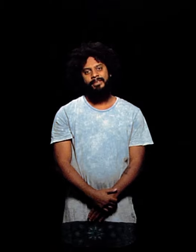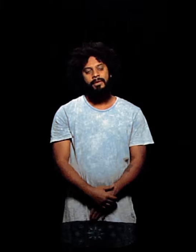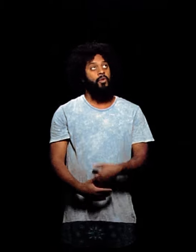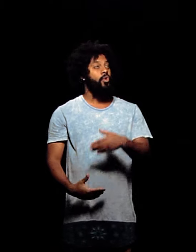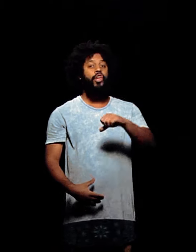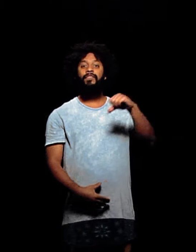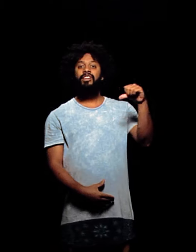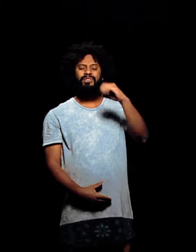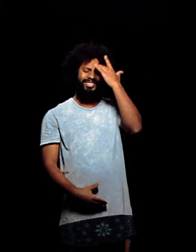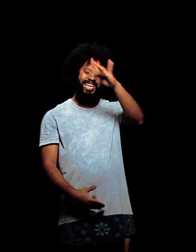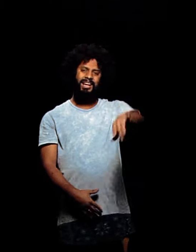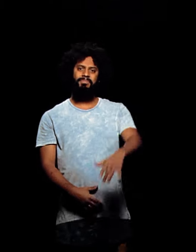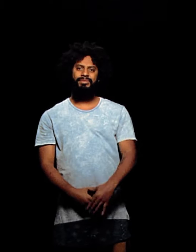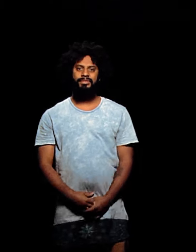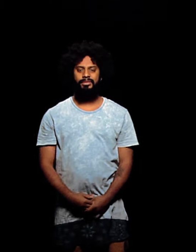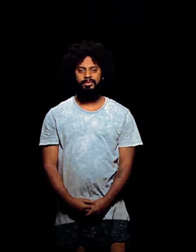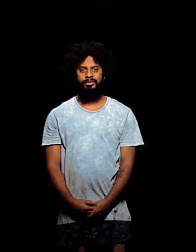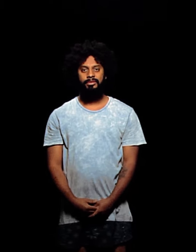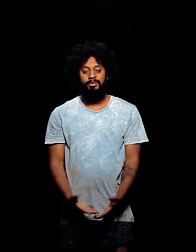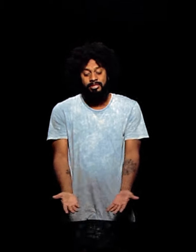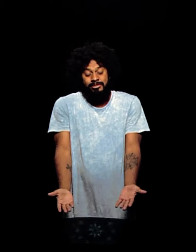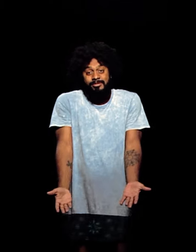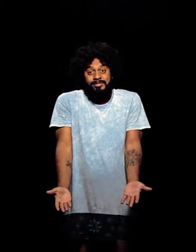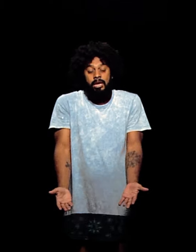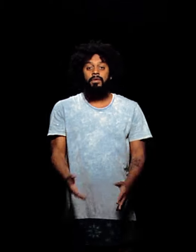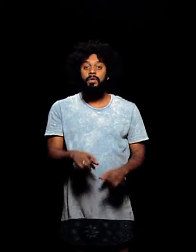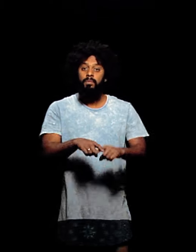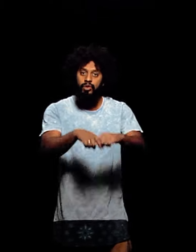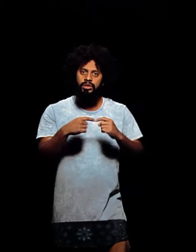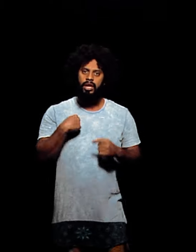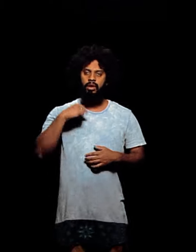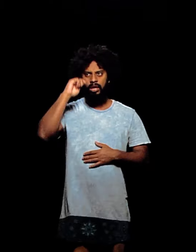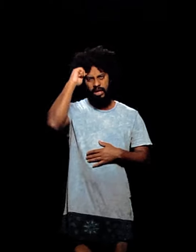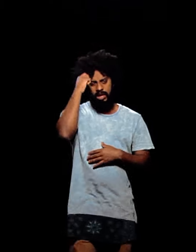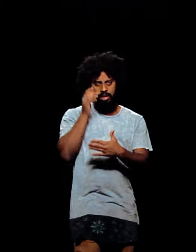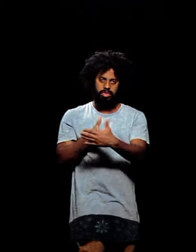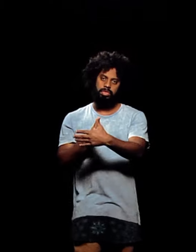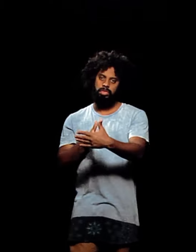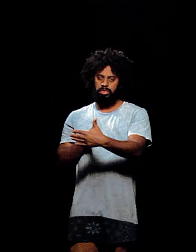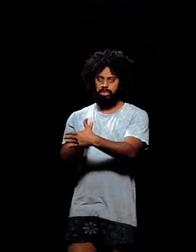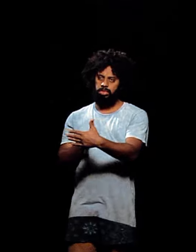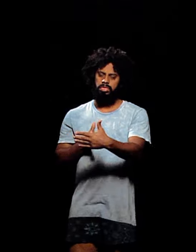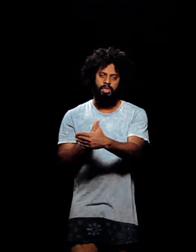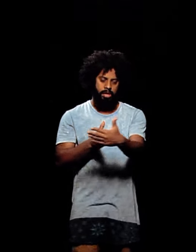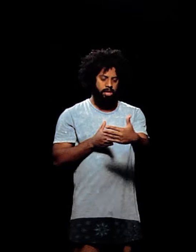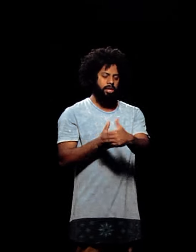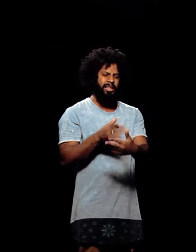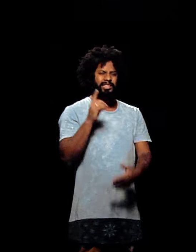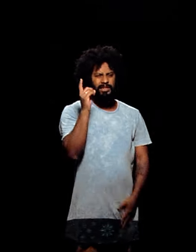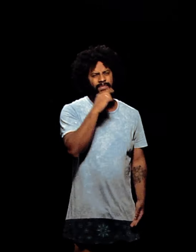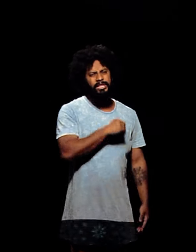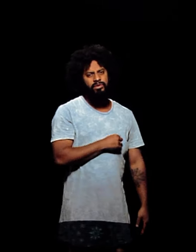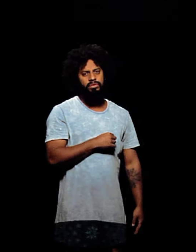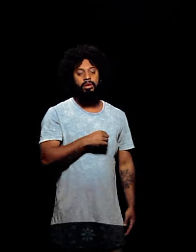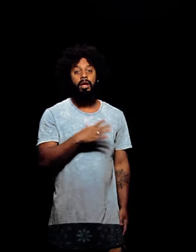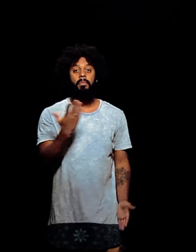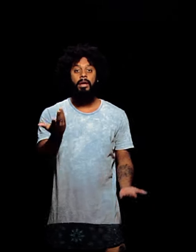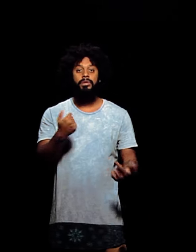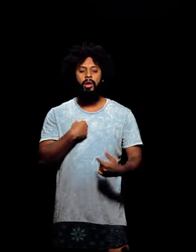More than 99% do not know. And as a black man I encounter even more barriers and difficulties.